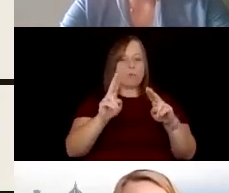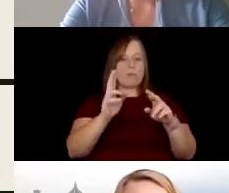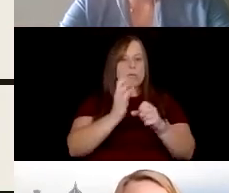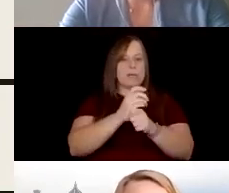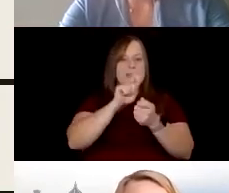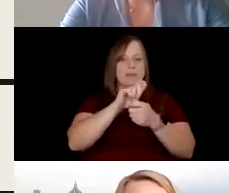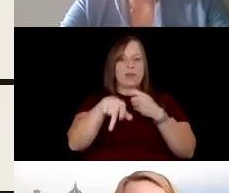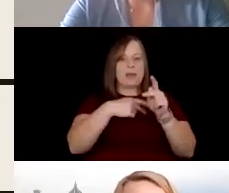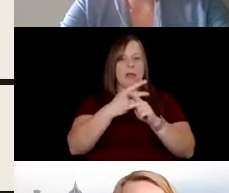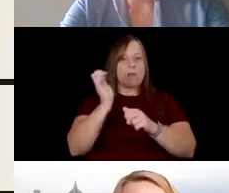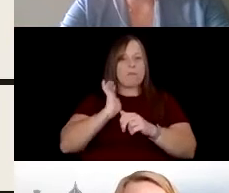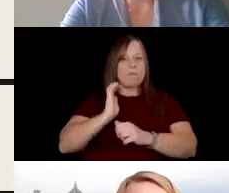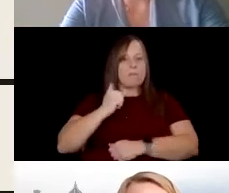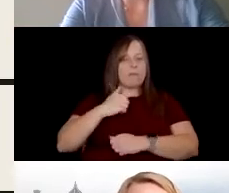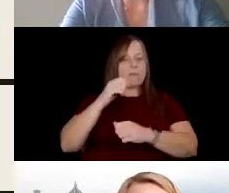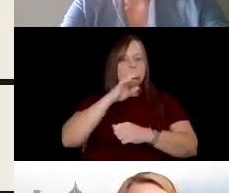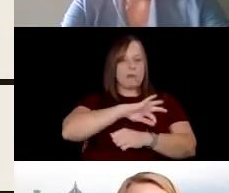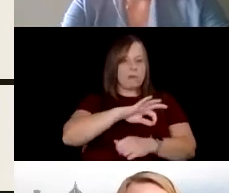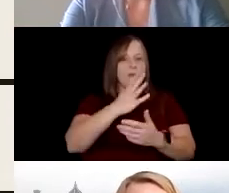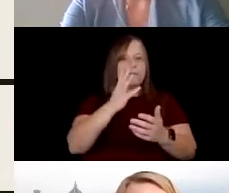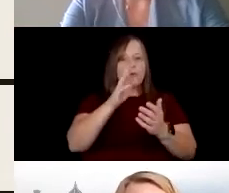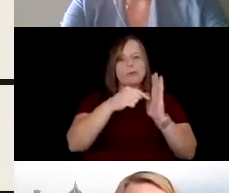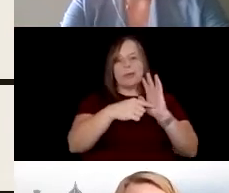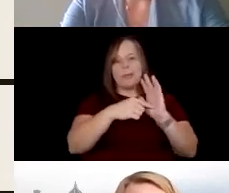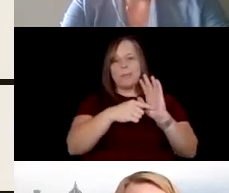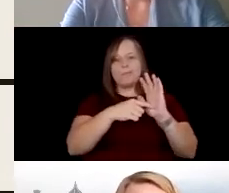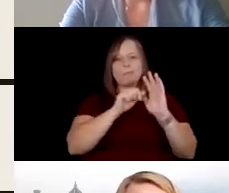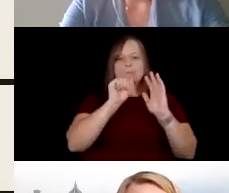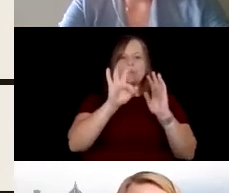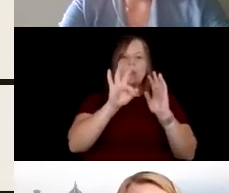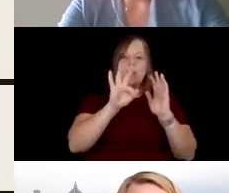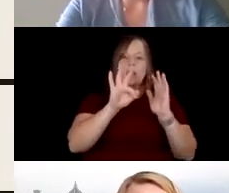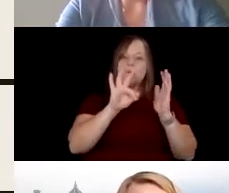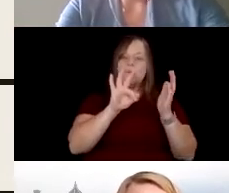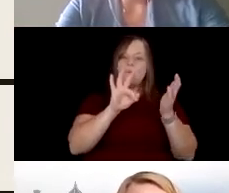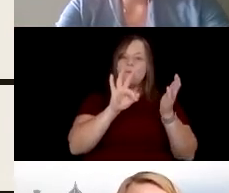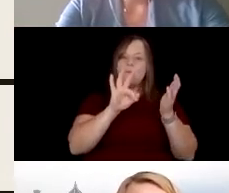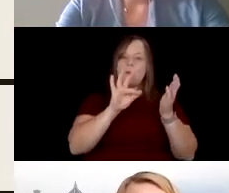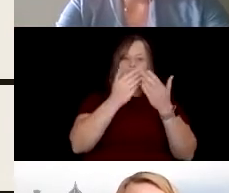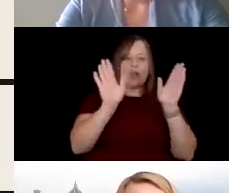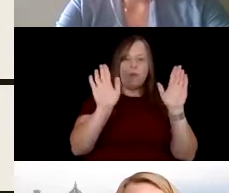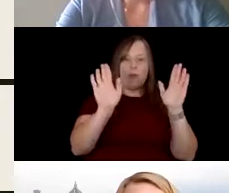of veterans benefits. Like, for instance, if you are discharged, if you have a general discharge,